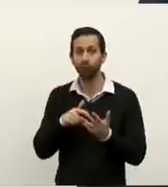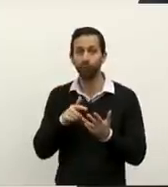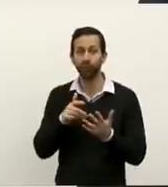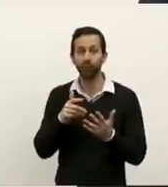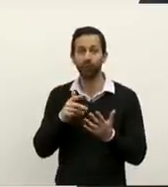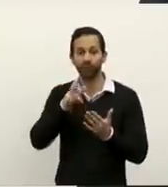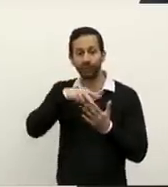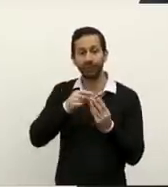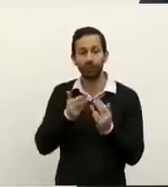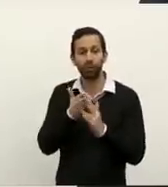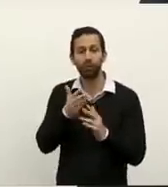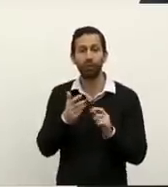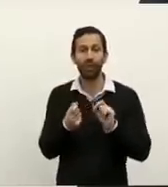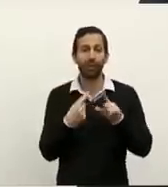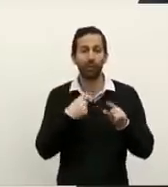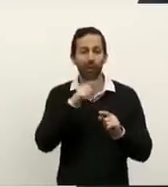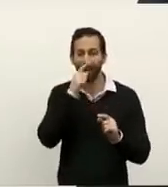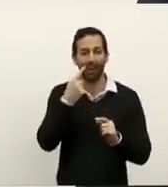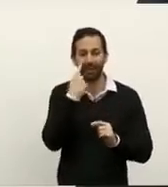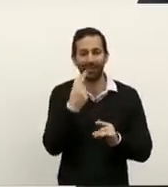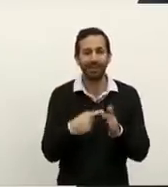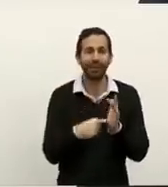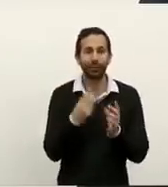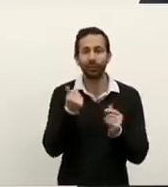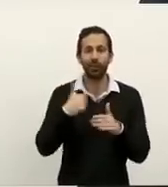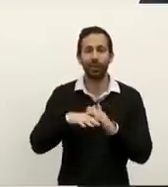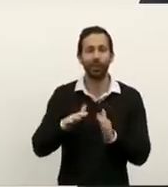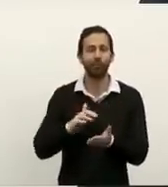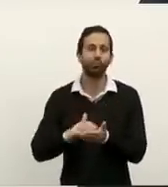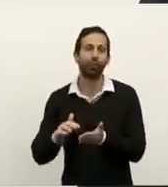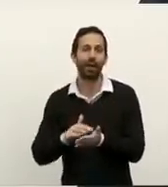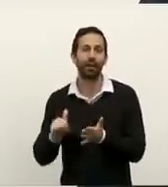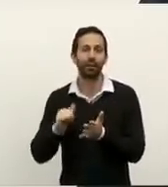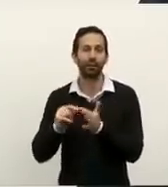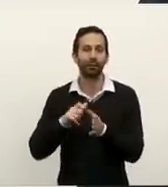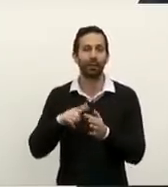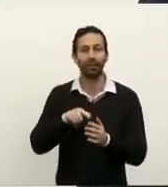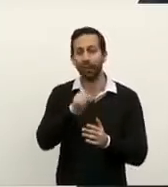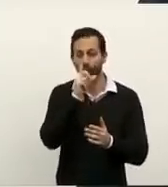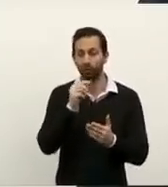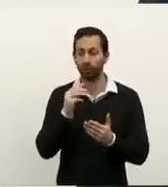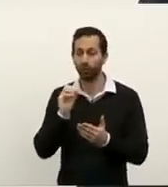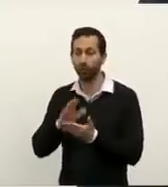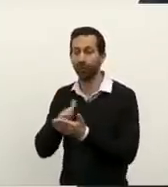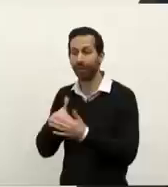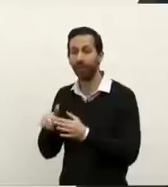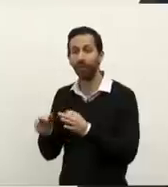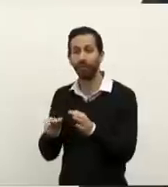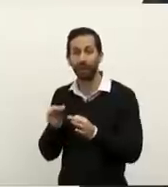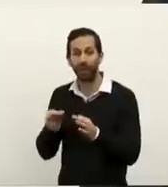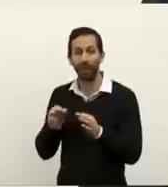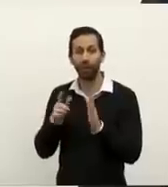that's come through email, but I can't see it, so it may be something in the braille space. They could describe that in the plan, put a relevant line item in,